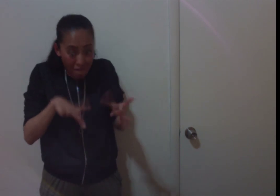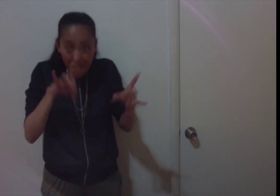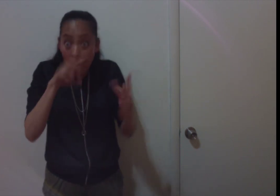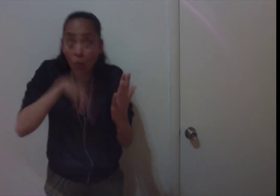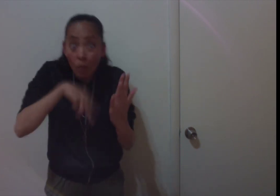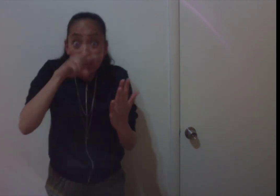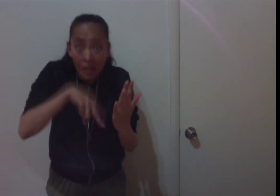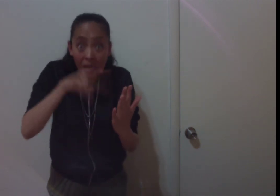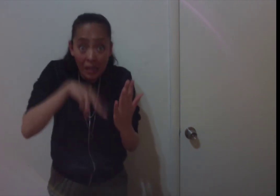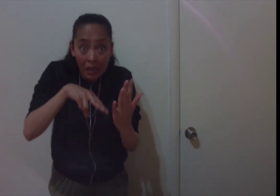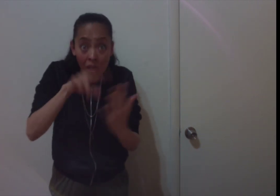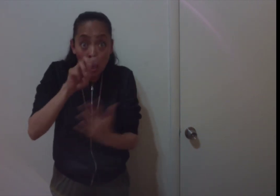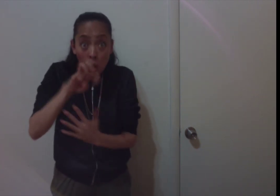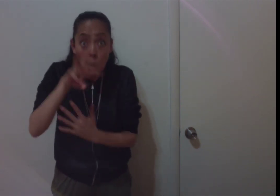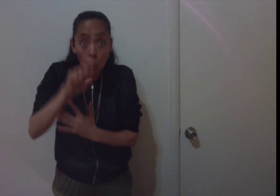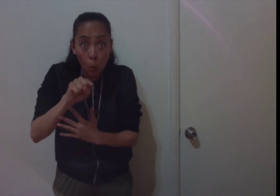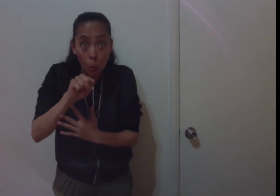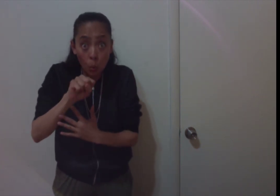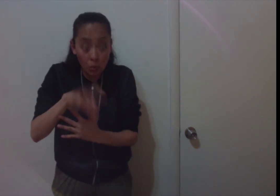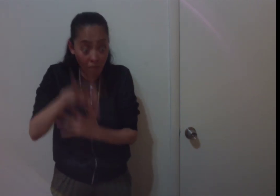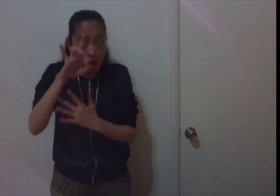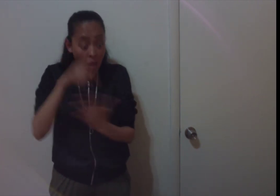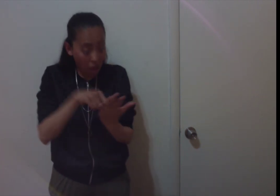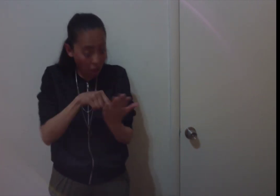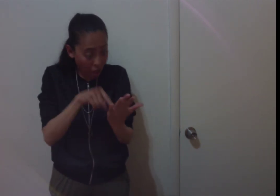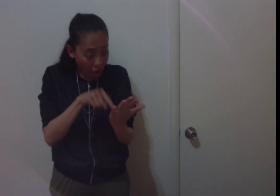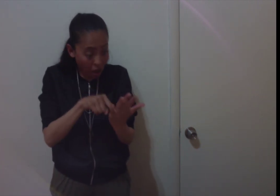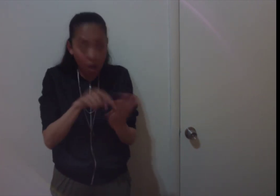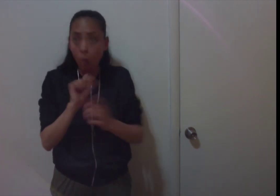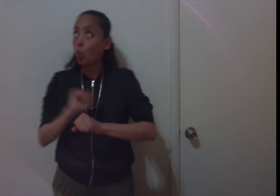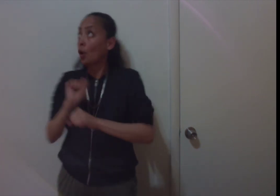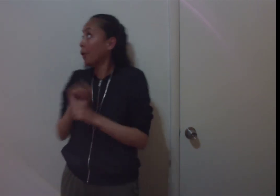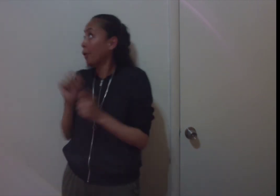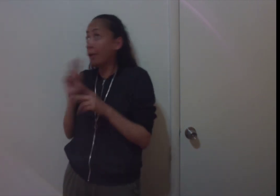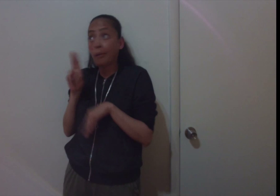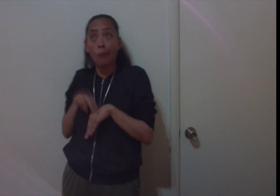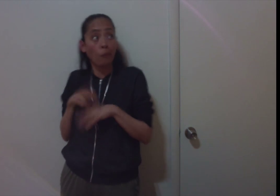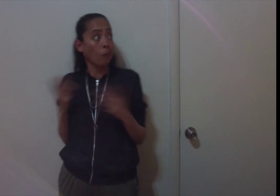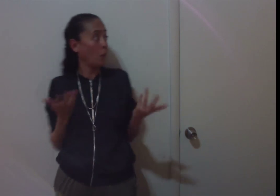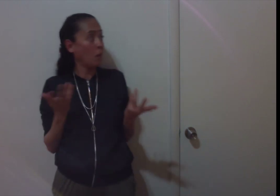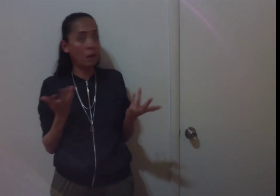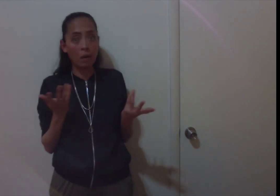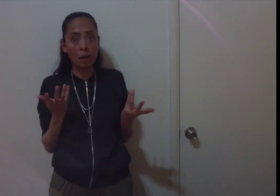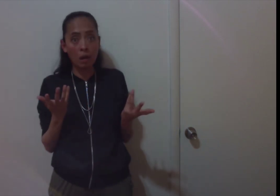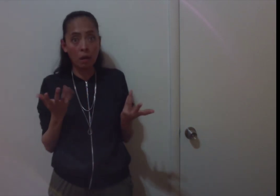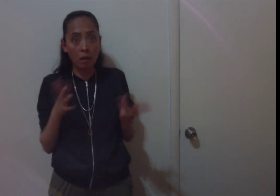This was how I learned what happened to me, sitting at my desk reading the news at work.